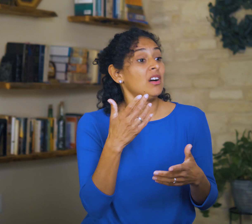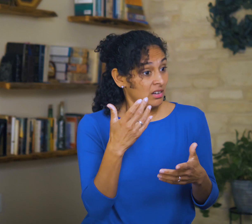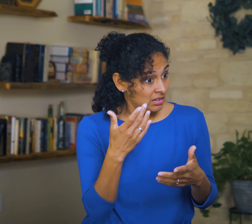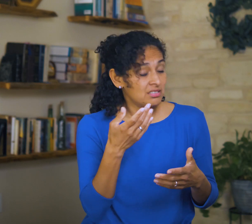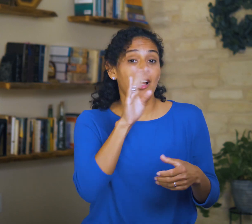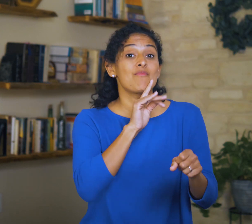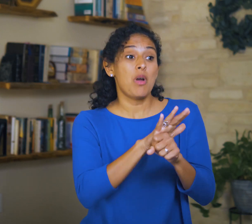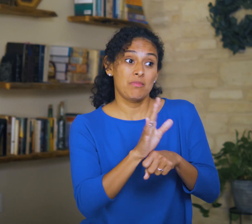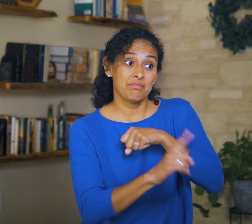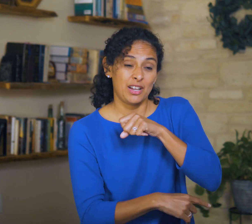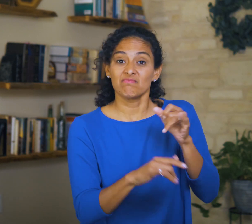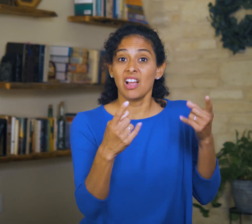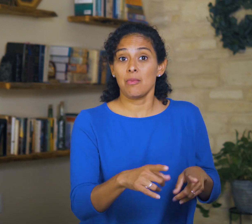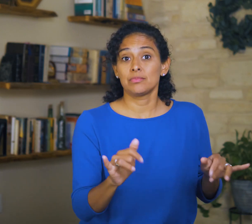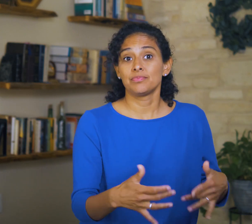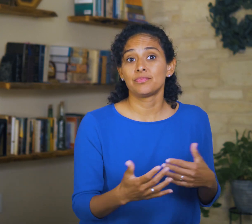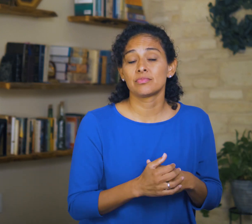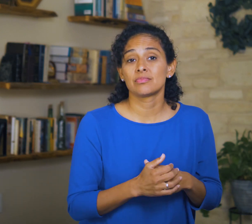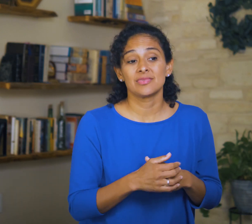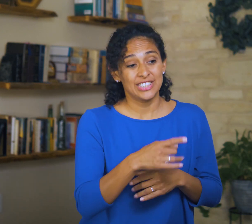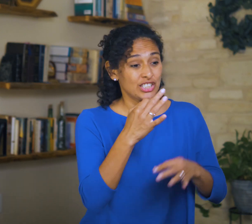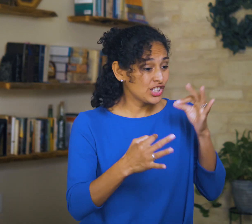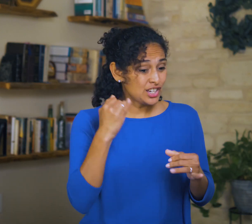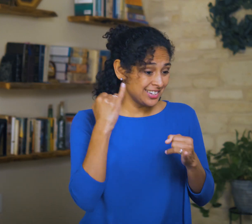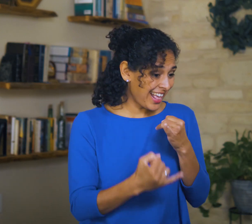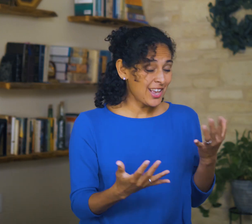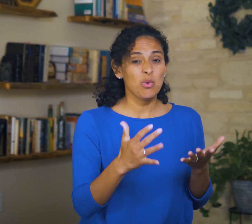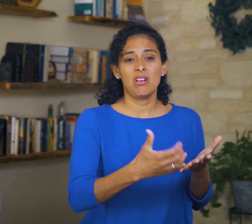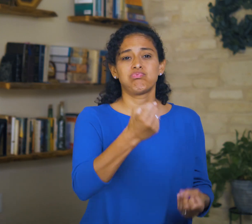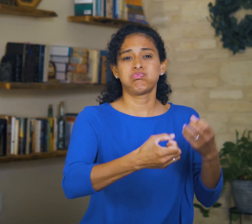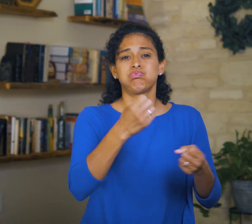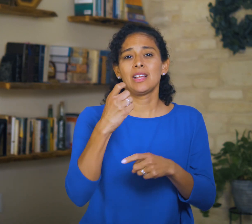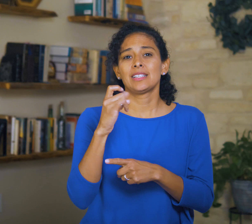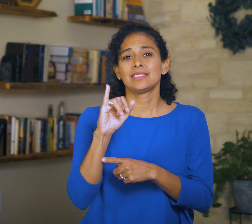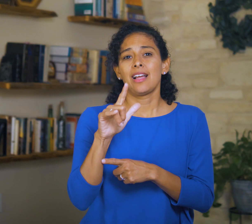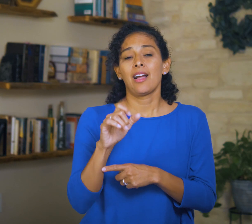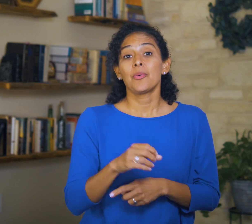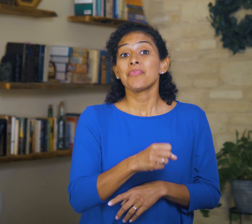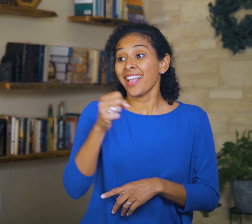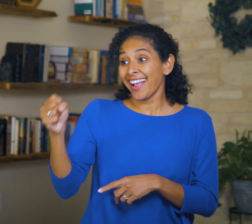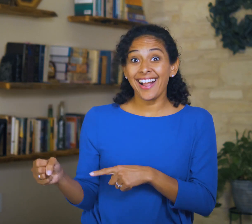and got what God promised: judgment and exile.